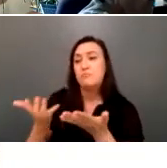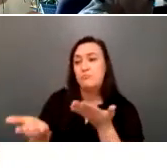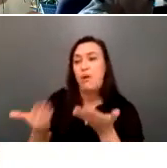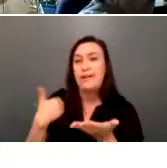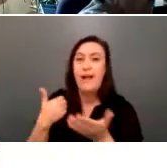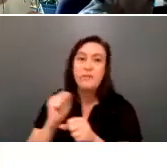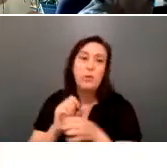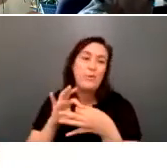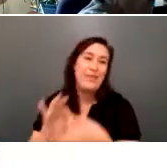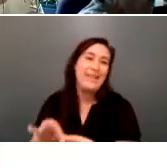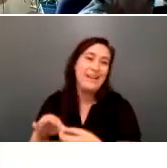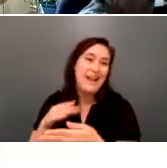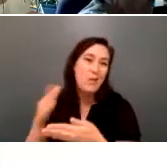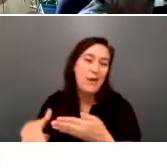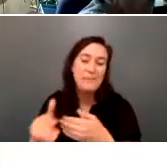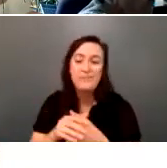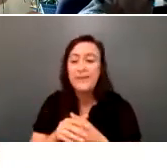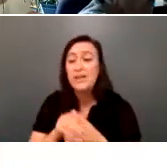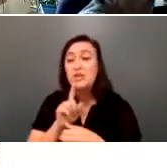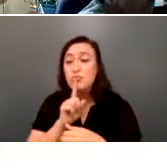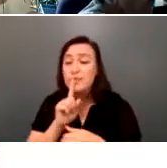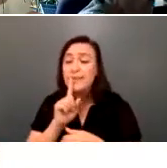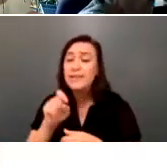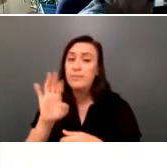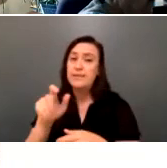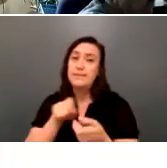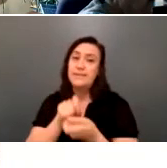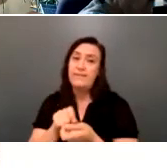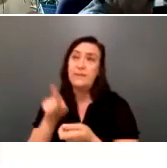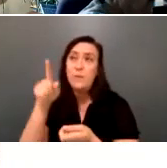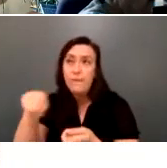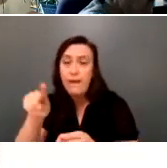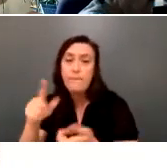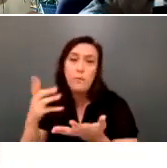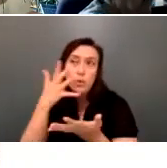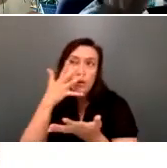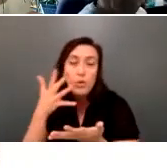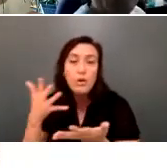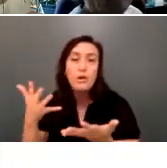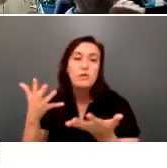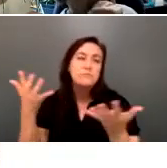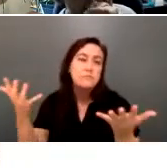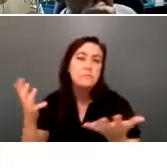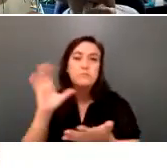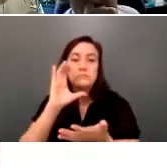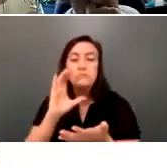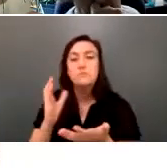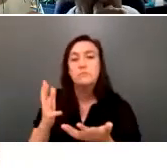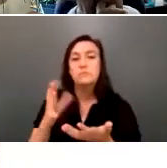It's probably an employment related outcome and it should be really specific to them what they're looking for. They want to learn more about